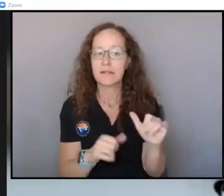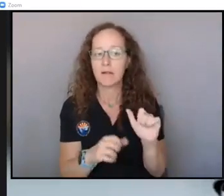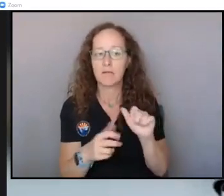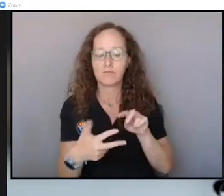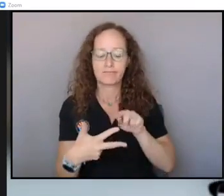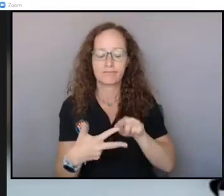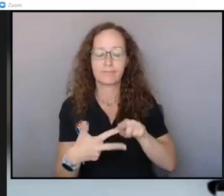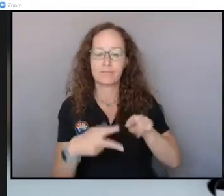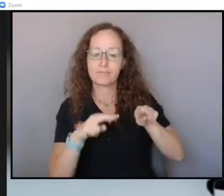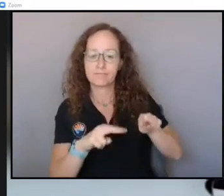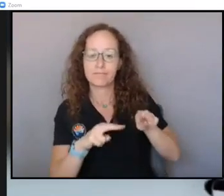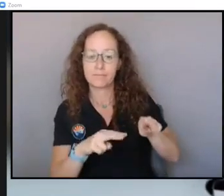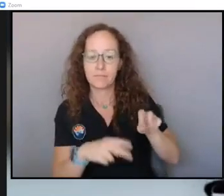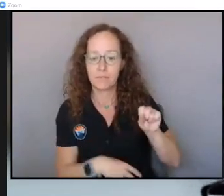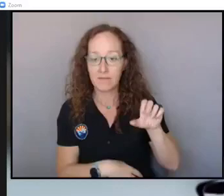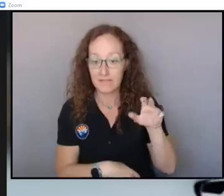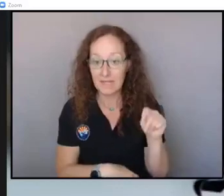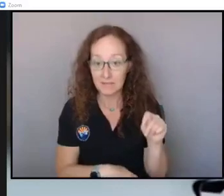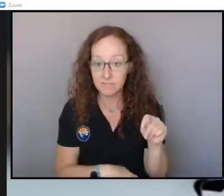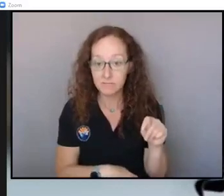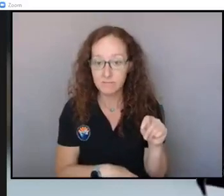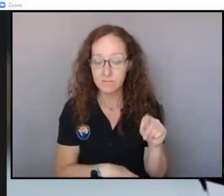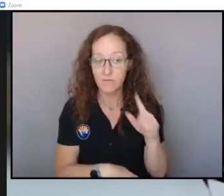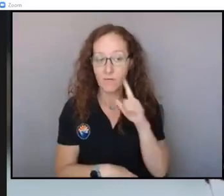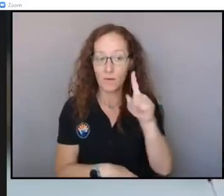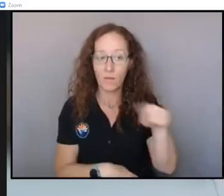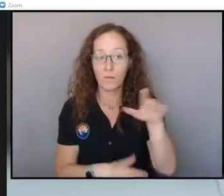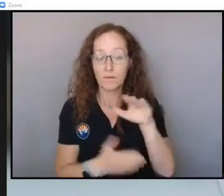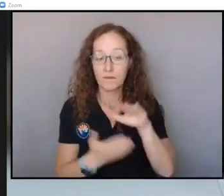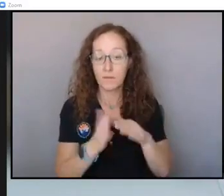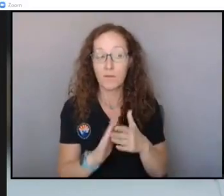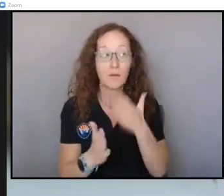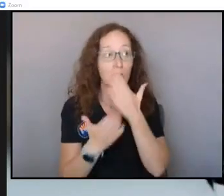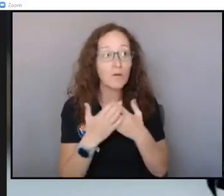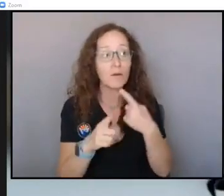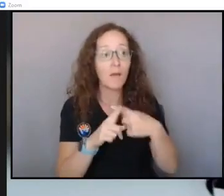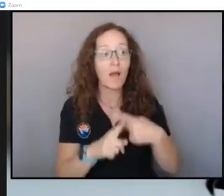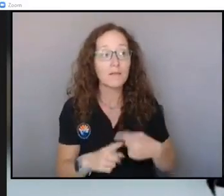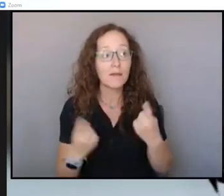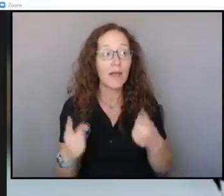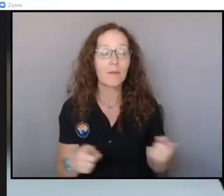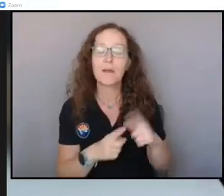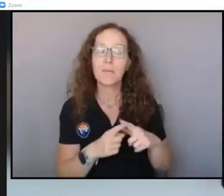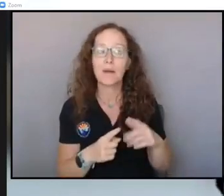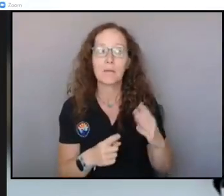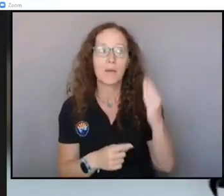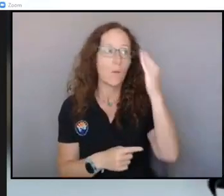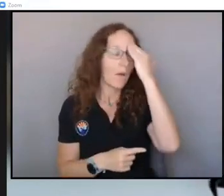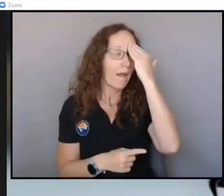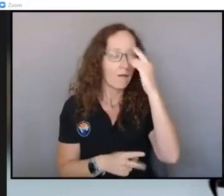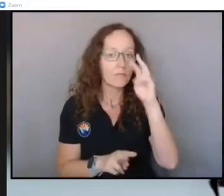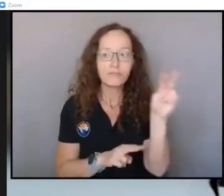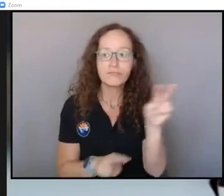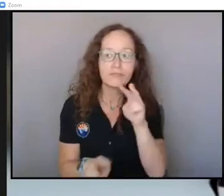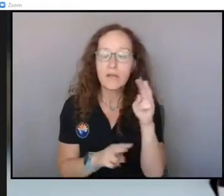AROUND. IF YOU SEE ANY SMOKE, CALL 911 RIGHT AWAY.